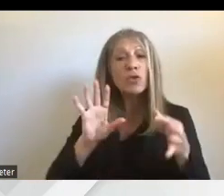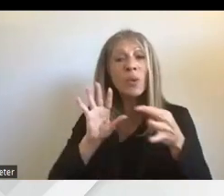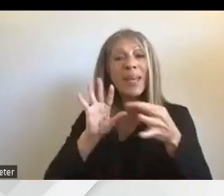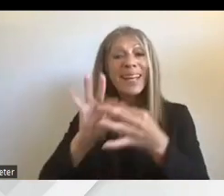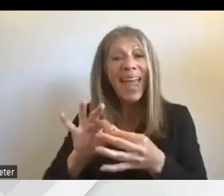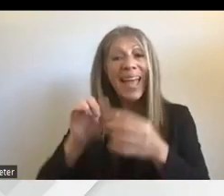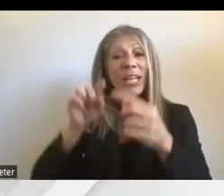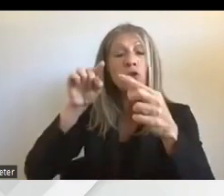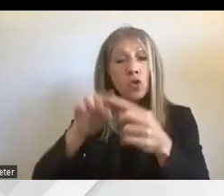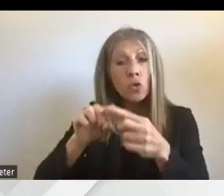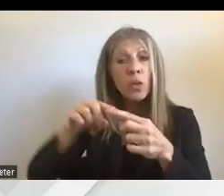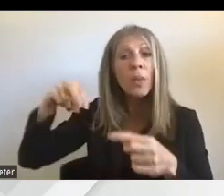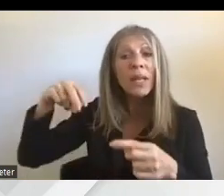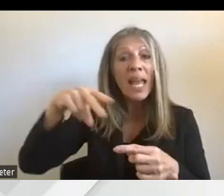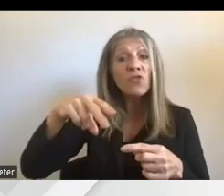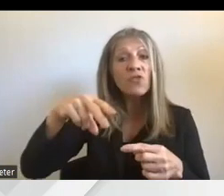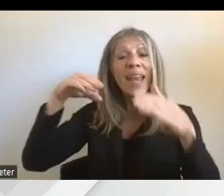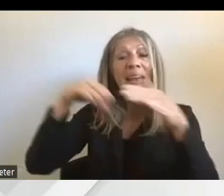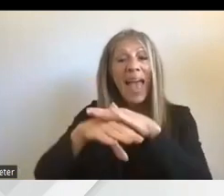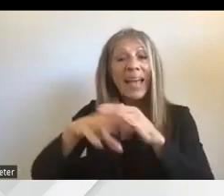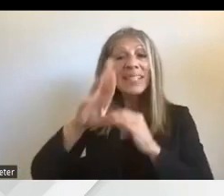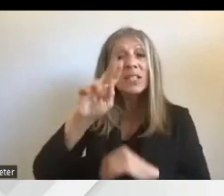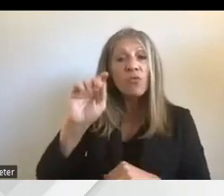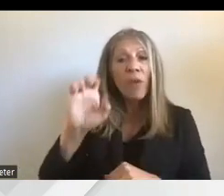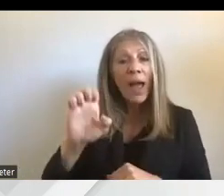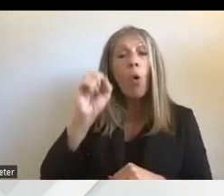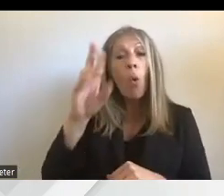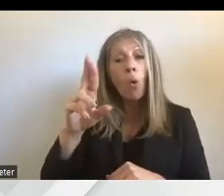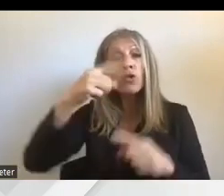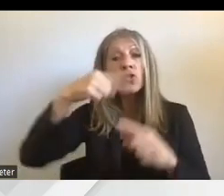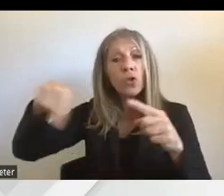to connect to the pedestrian access route or the pedestrian circulation path.